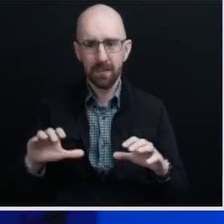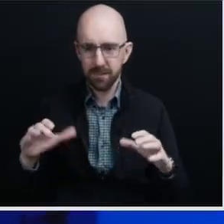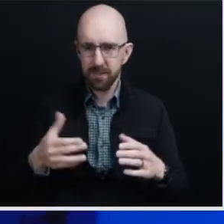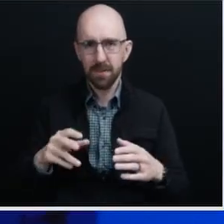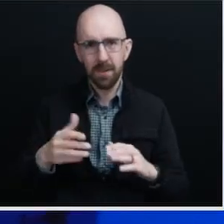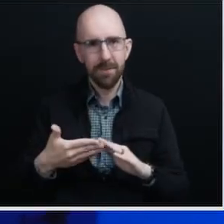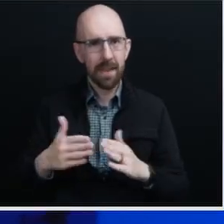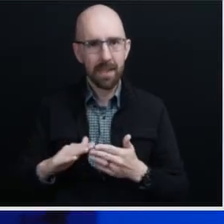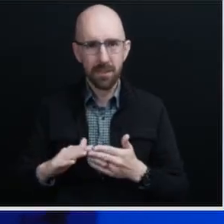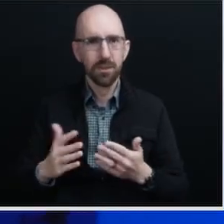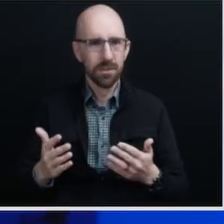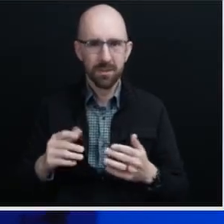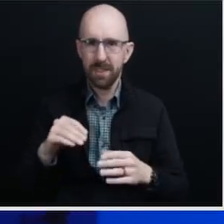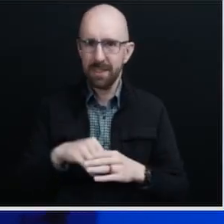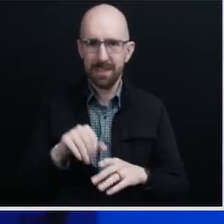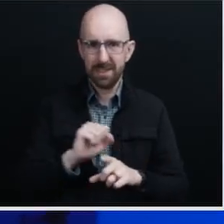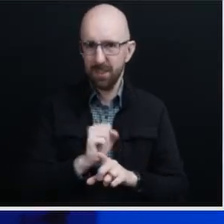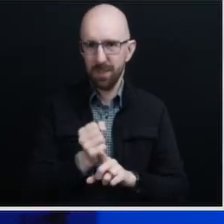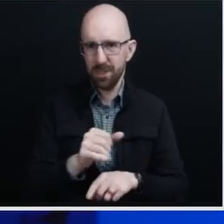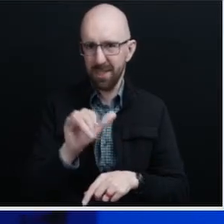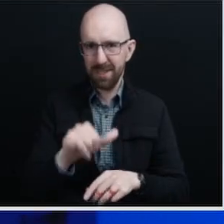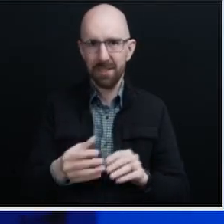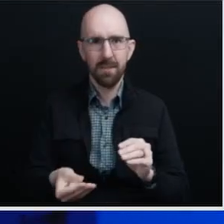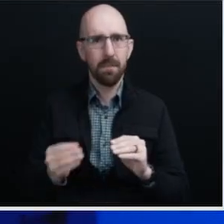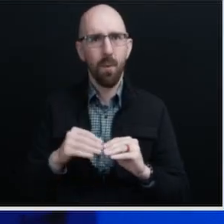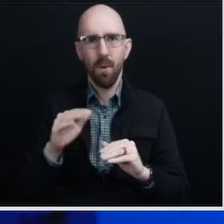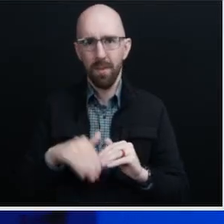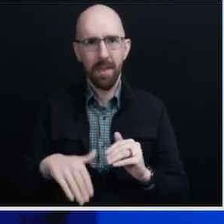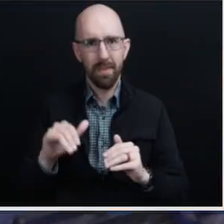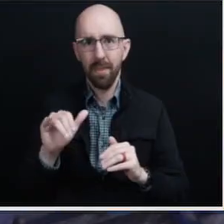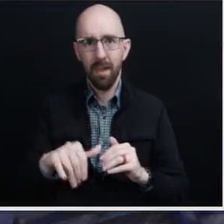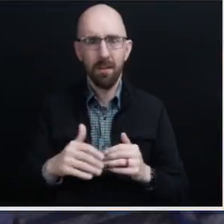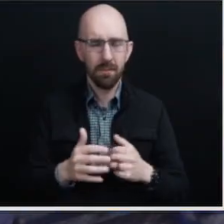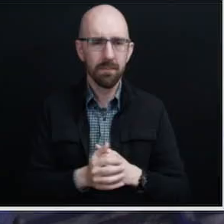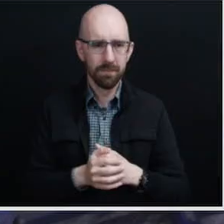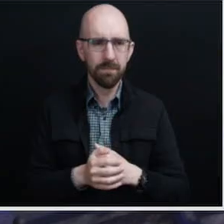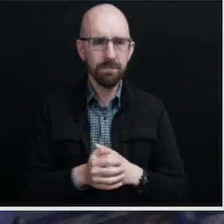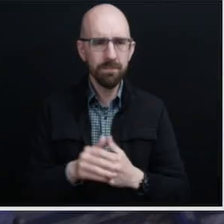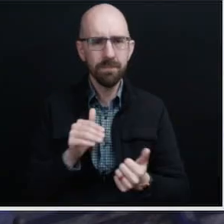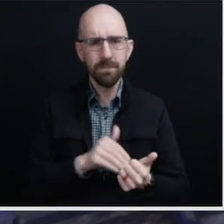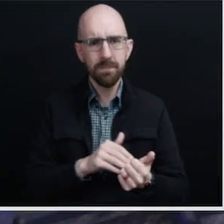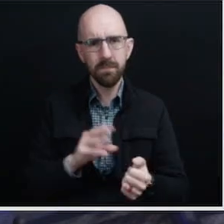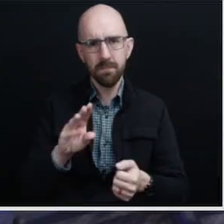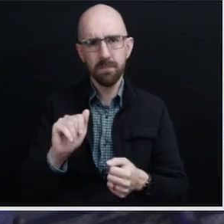um in situations like this even more than more than that. Dr. Wagner we talked about this earlier